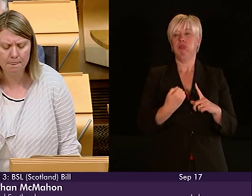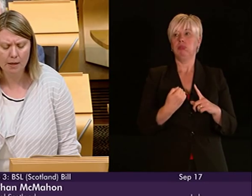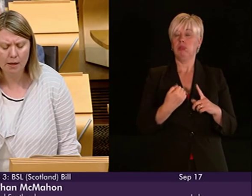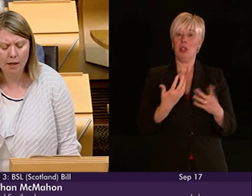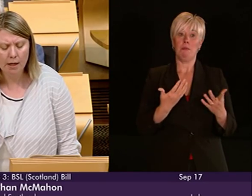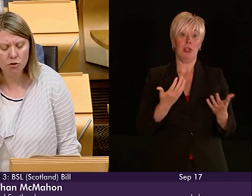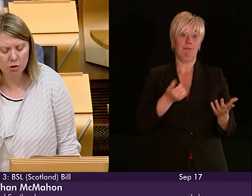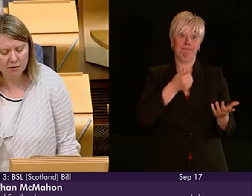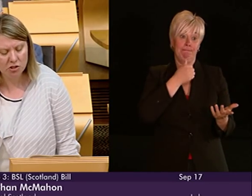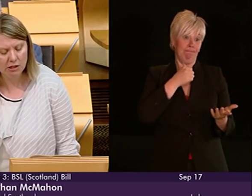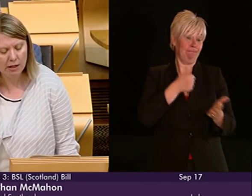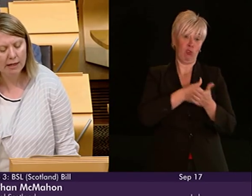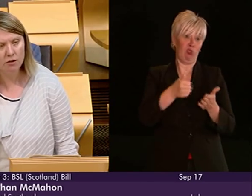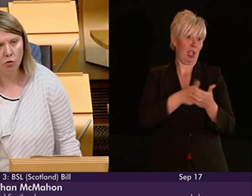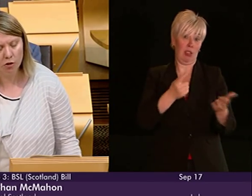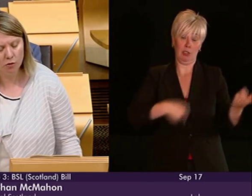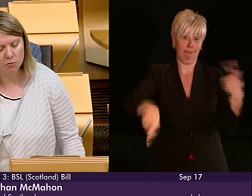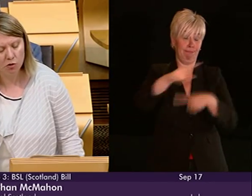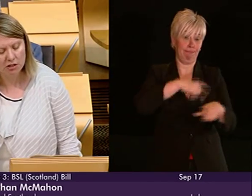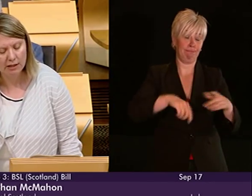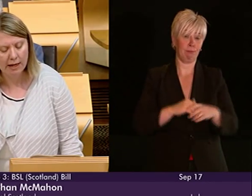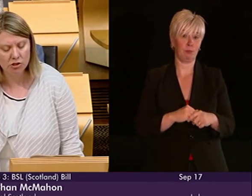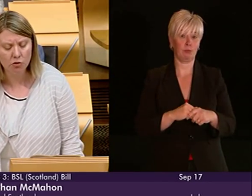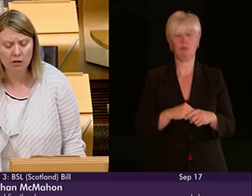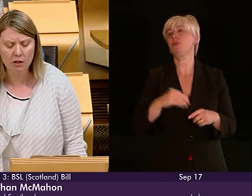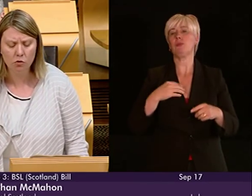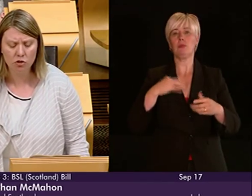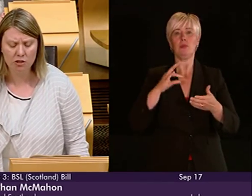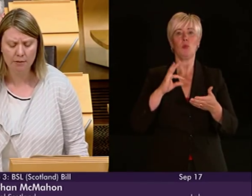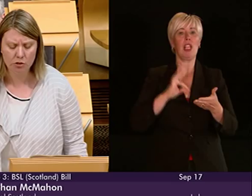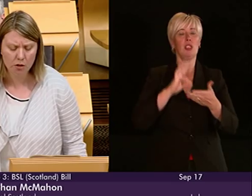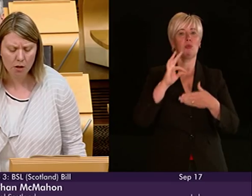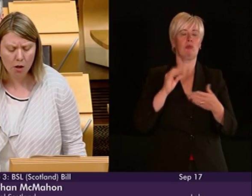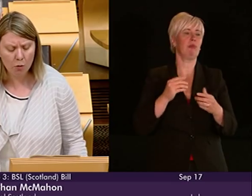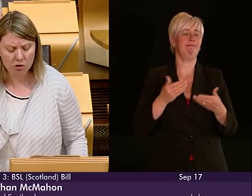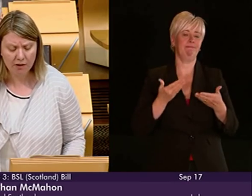In June this year, I had the honour of sponsoring the Action on Hearing Loss reception, which